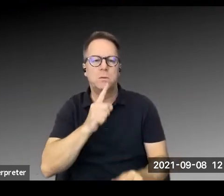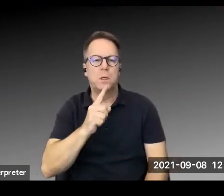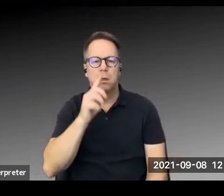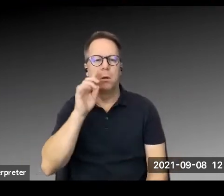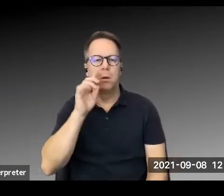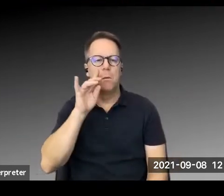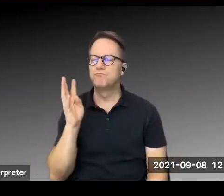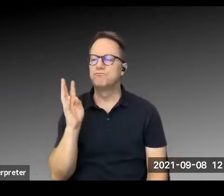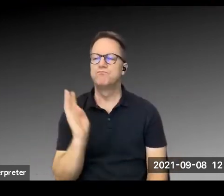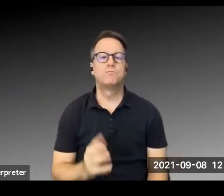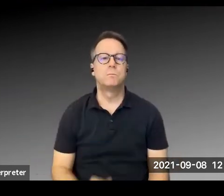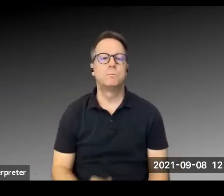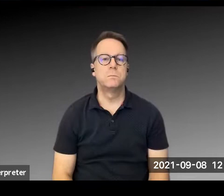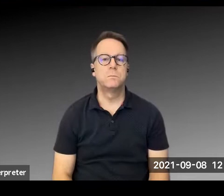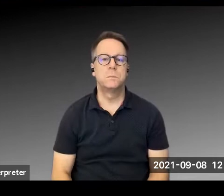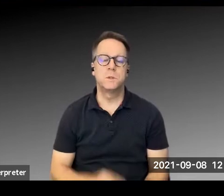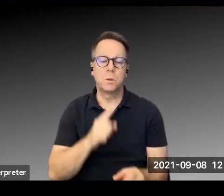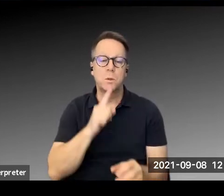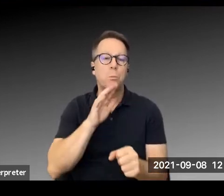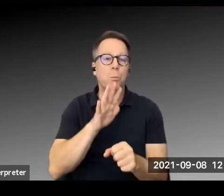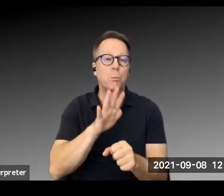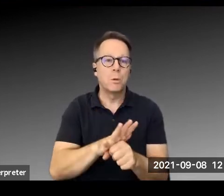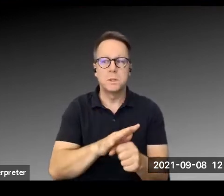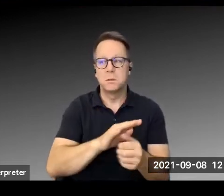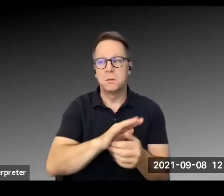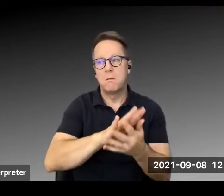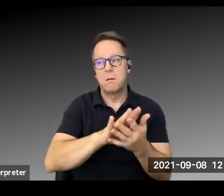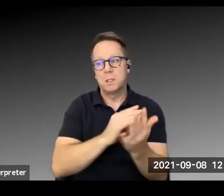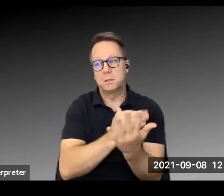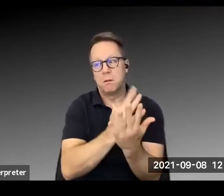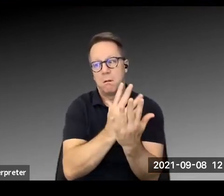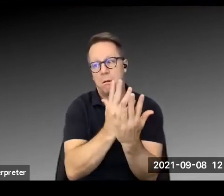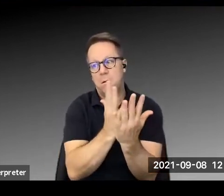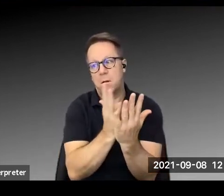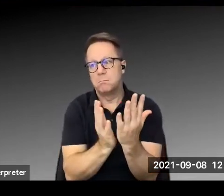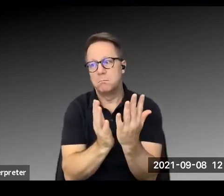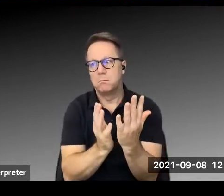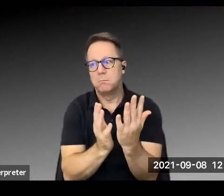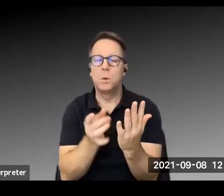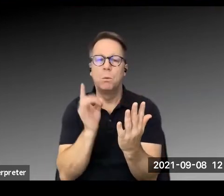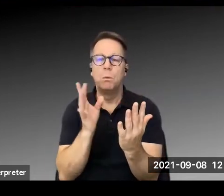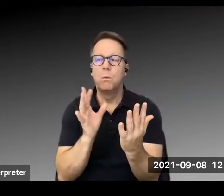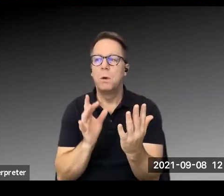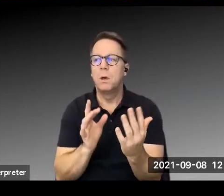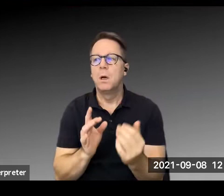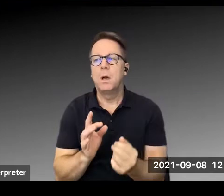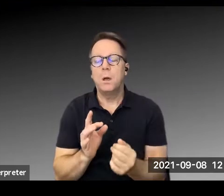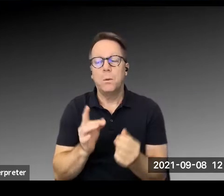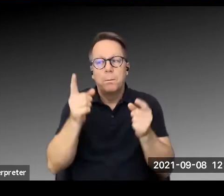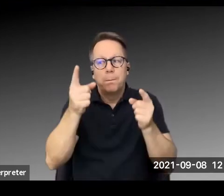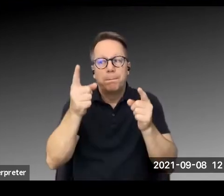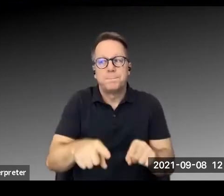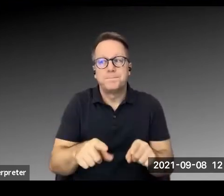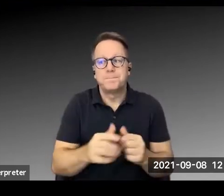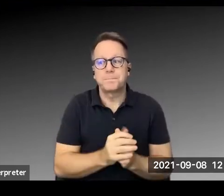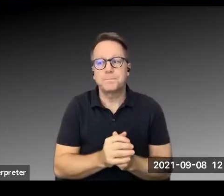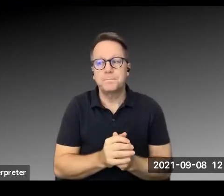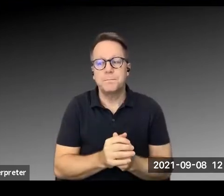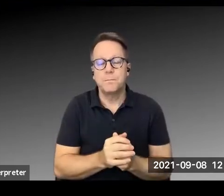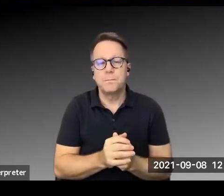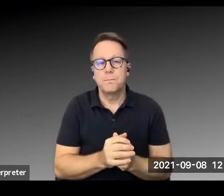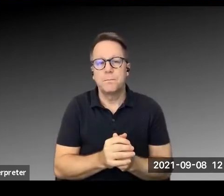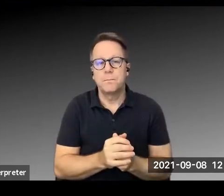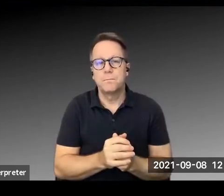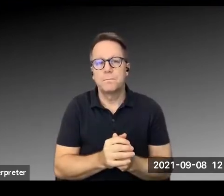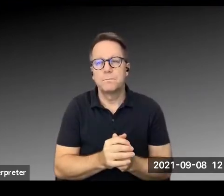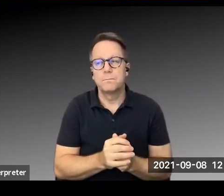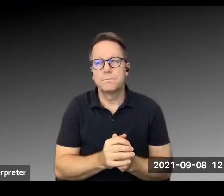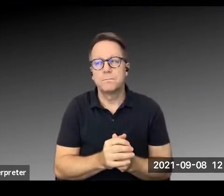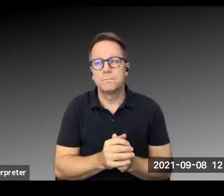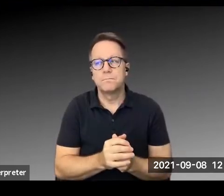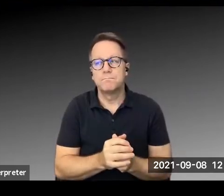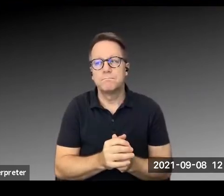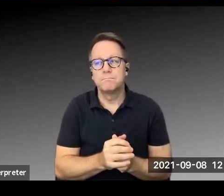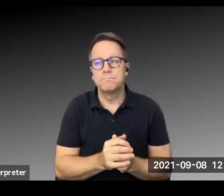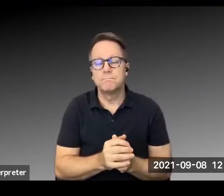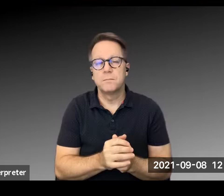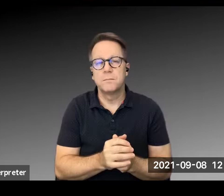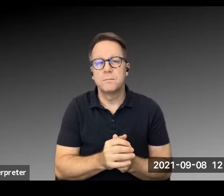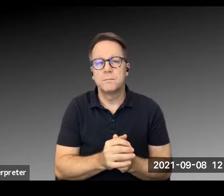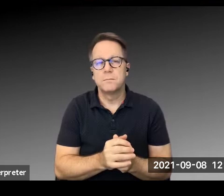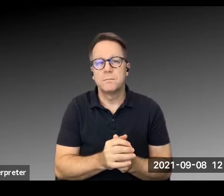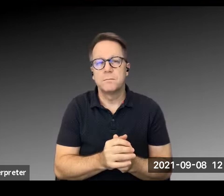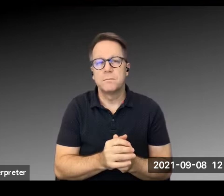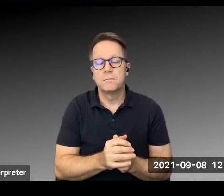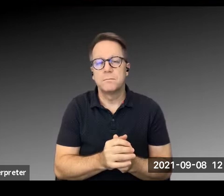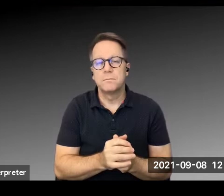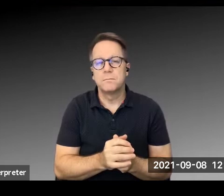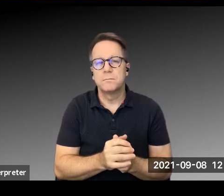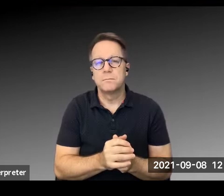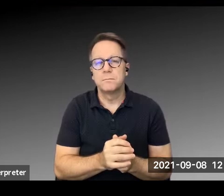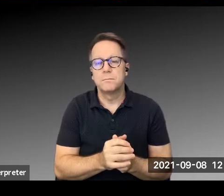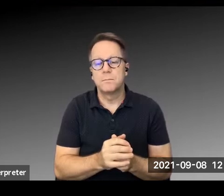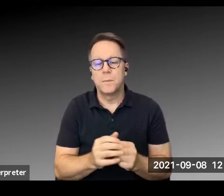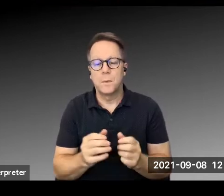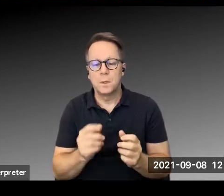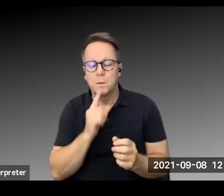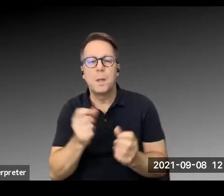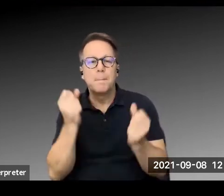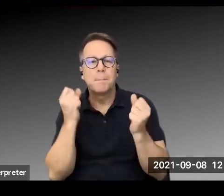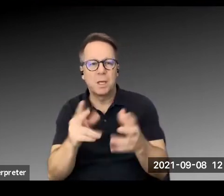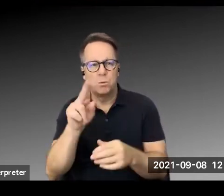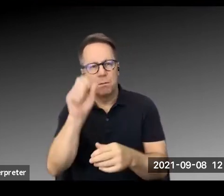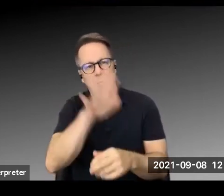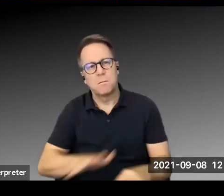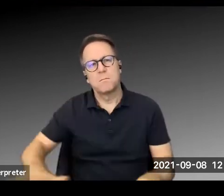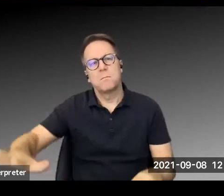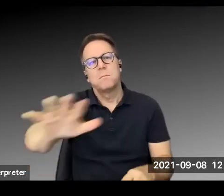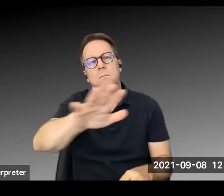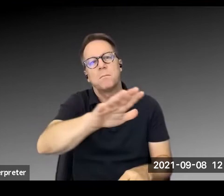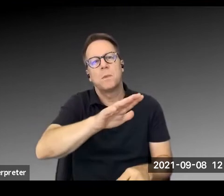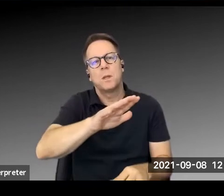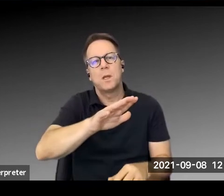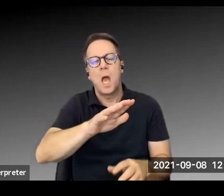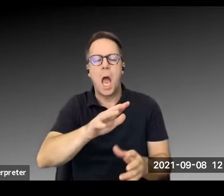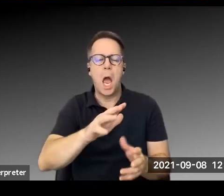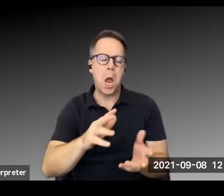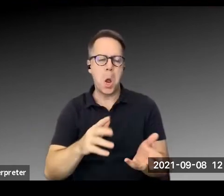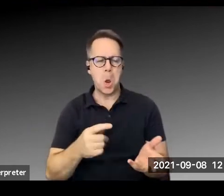So, the promises and parallel of scaling the pandemic technology and digital contact tracing fall to, to the realities of many people united states, not sure if they will even use such technologies.